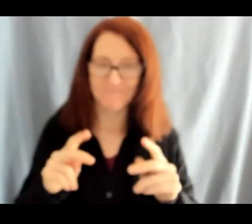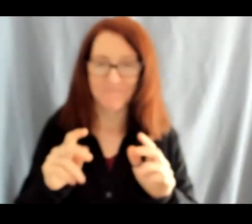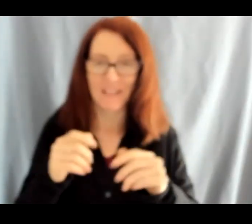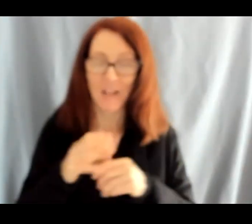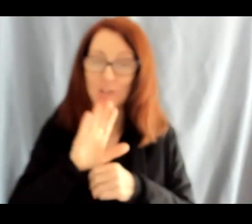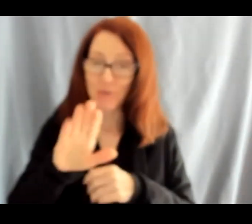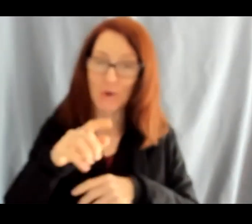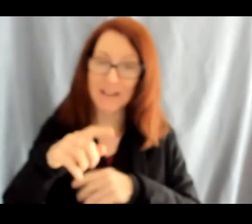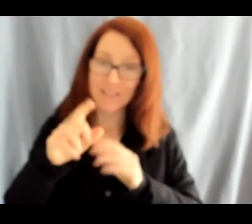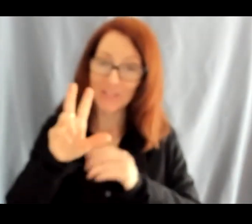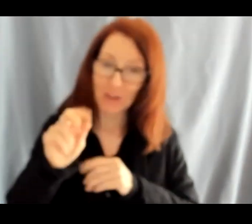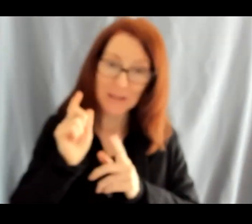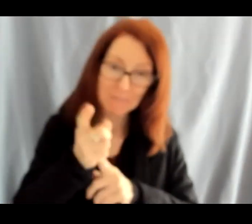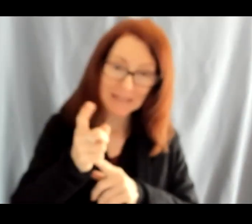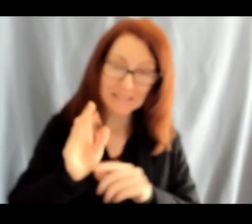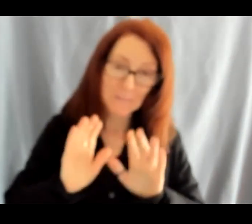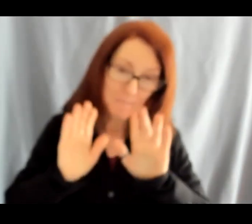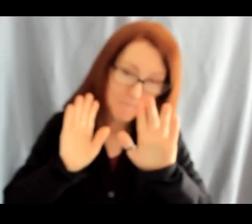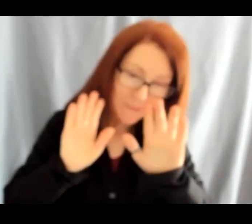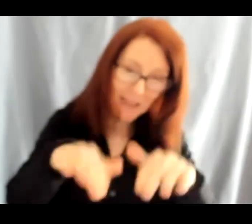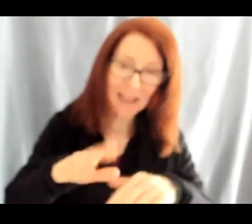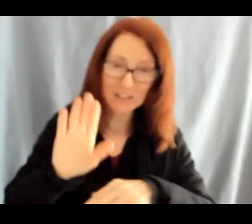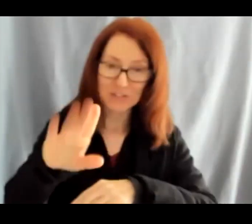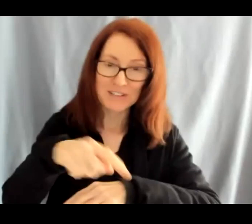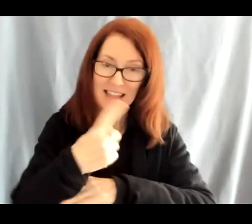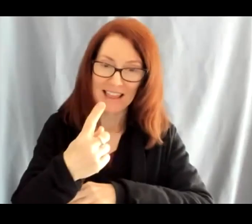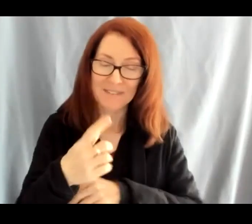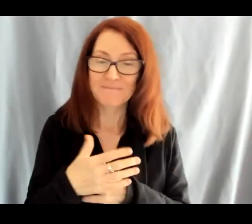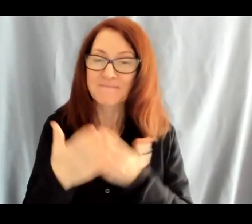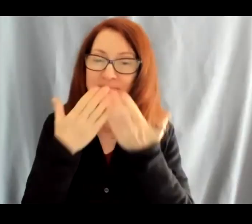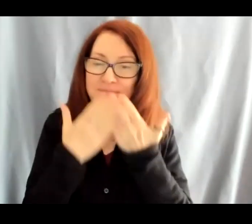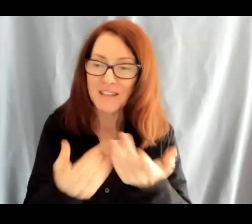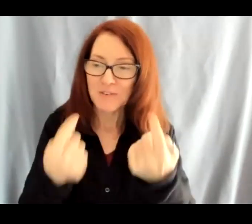thank you so much for coming to our training and if you have you know kind of one-on-one type